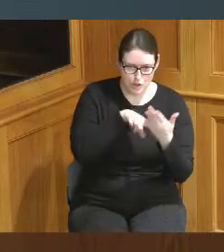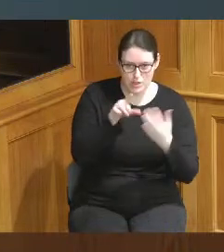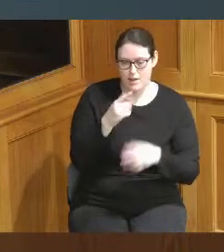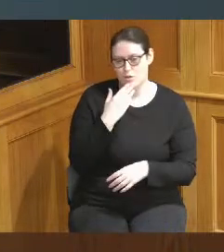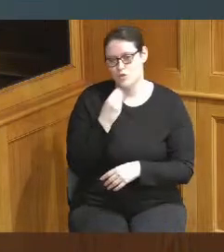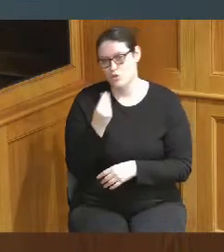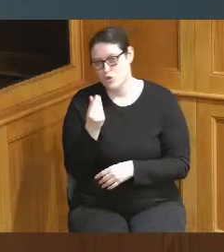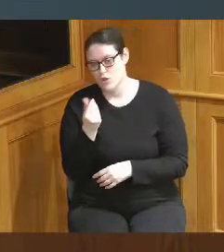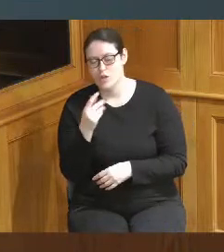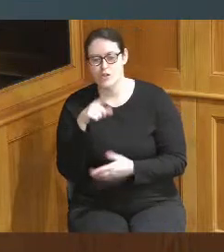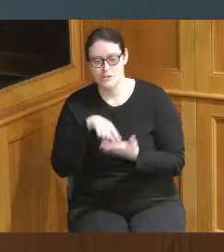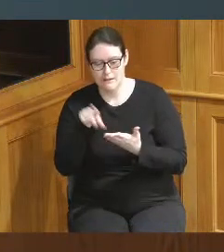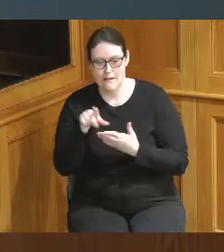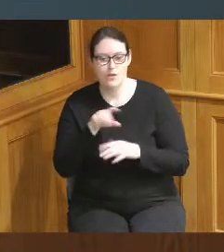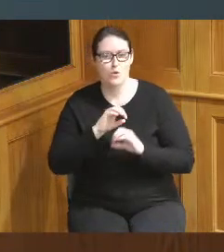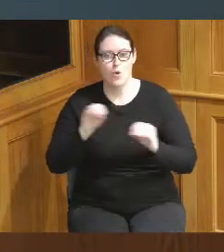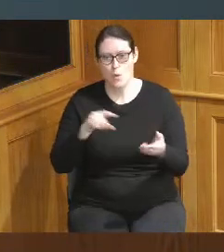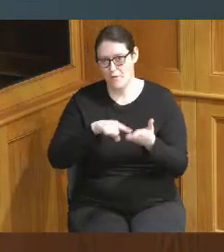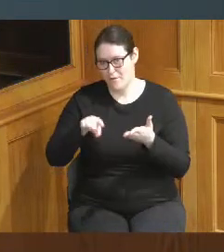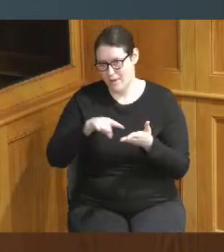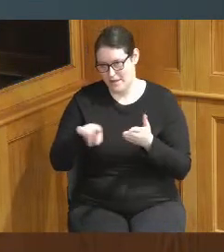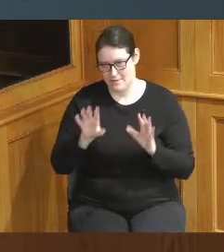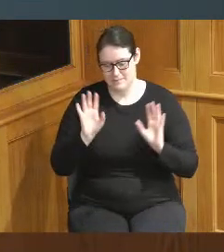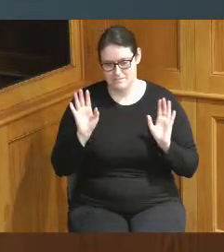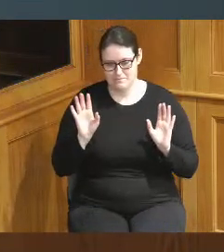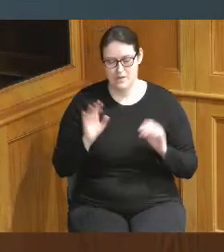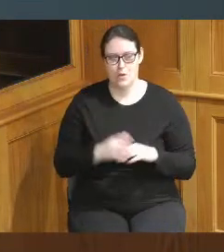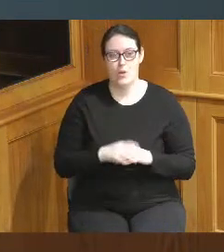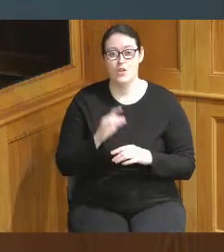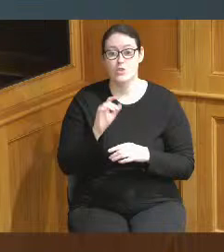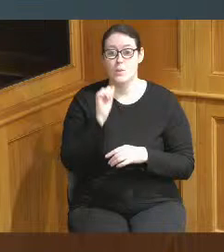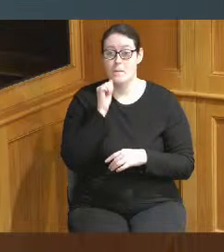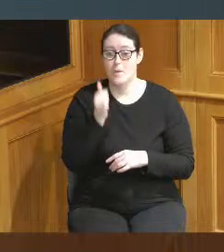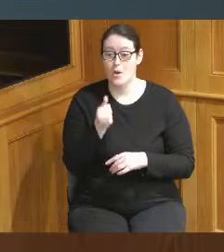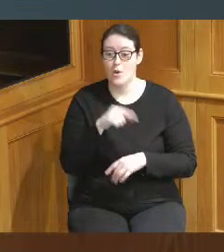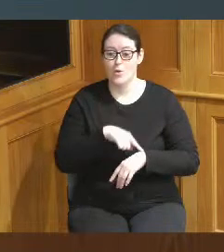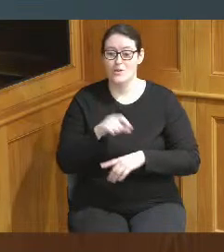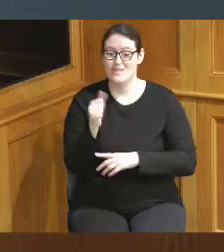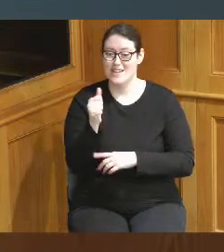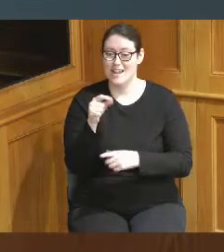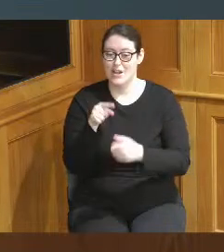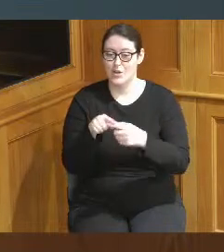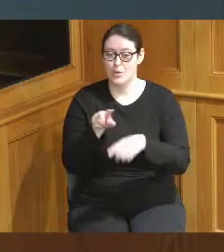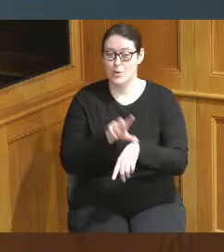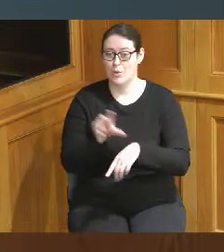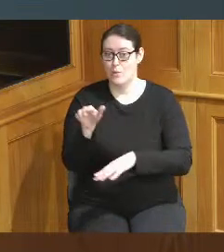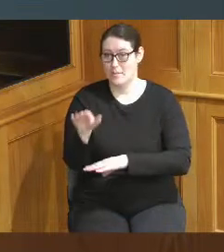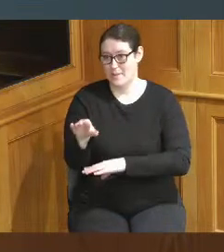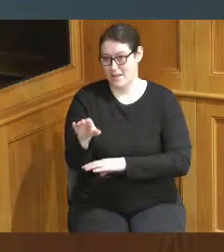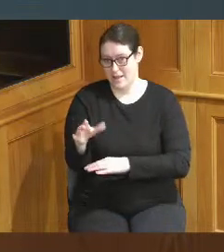okay so I'll make the motion that we receive it for the record yes (Commissioner Reece) second (Leslie Hervey) Commissioner Reece (Commissioner Reece) yes (Leslie Hervey) Commissioner Driehaus (Commissioner Driehaus) yes (Leslie Hervey) Commissioner Summerow Dumas (Commissioner Dumas) yes